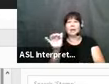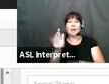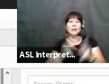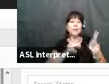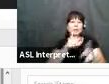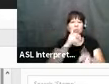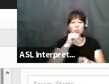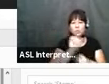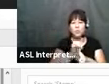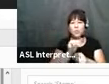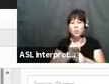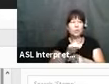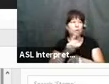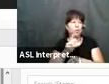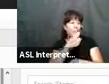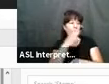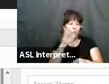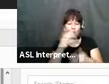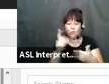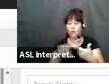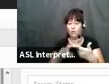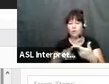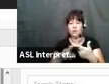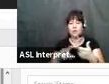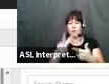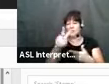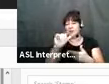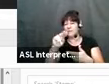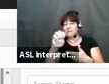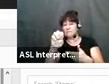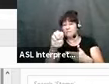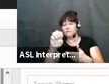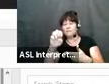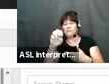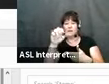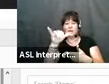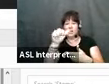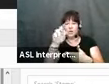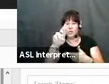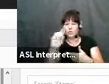essential businesses from day one, the food and beverage production, all those